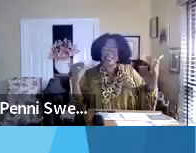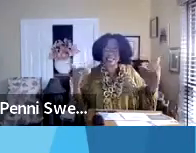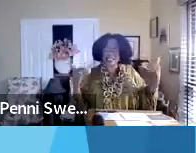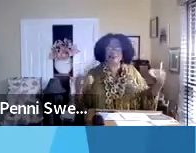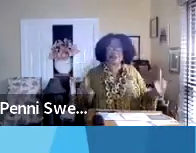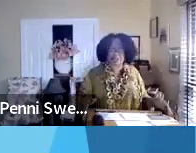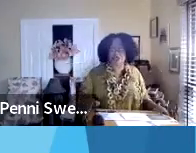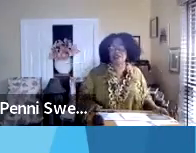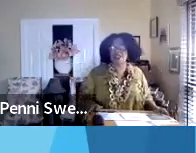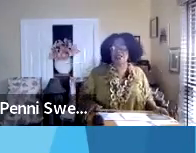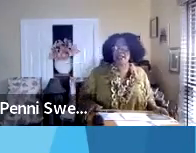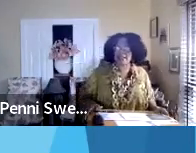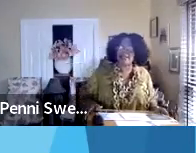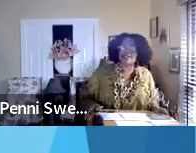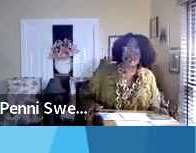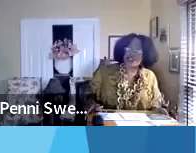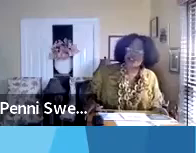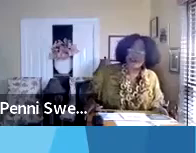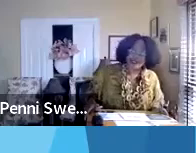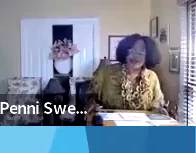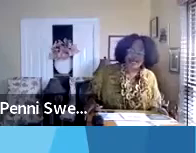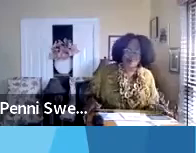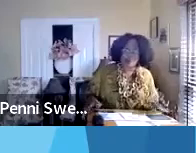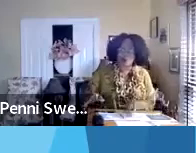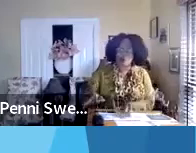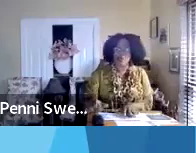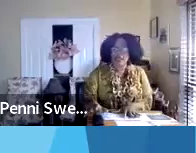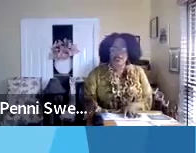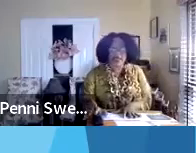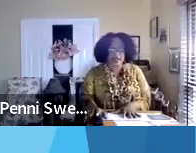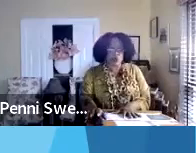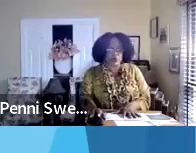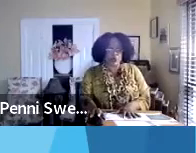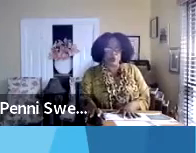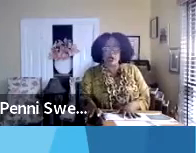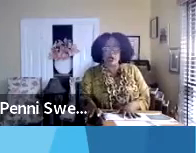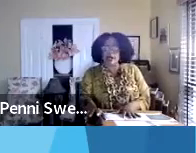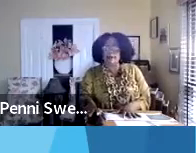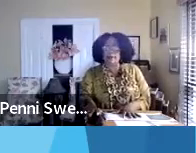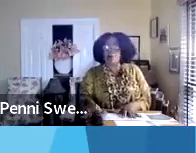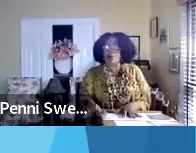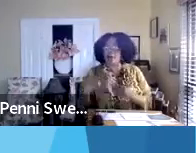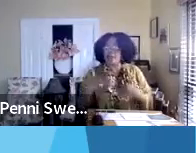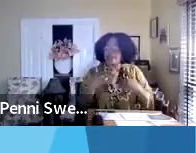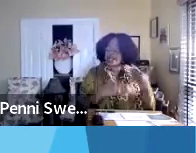We have already put in your face and presence a poll. There are two polls we will be